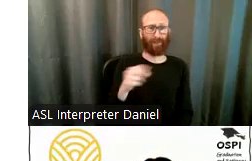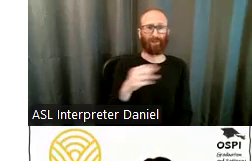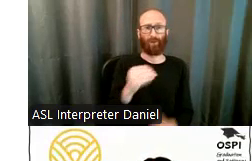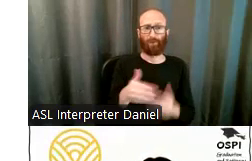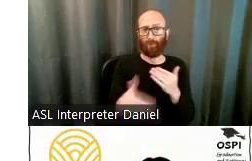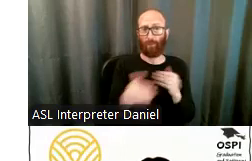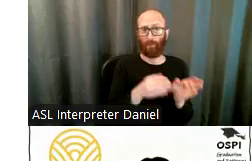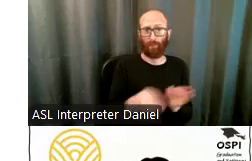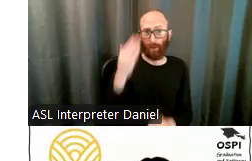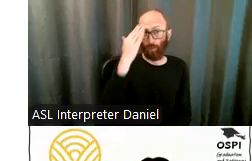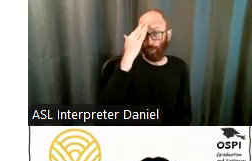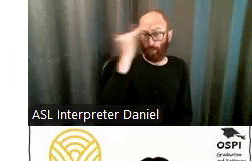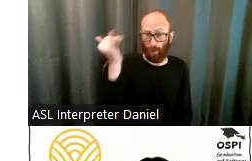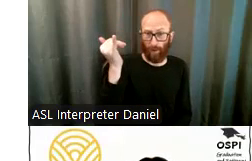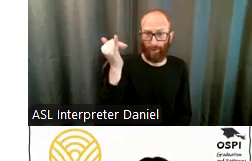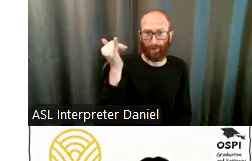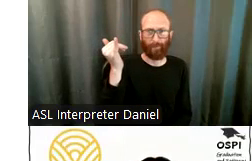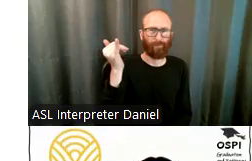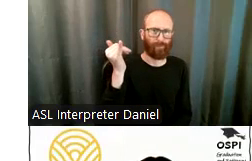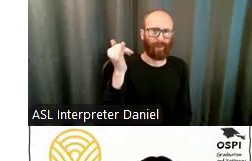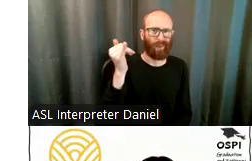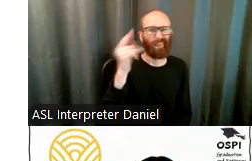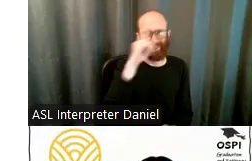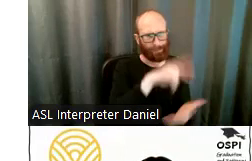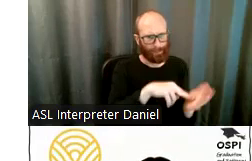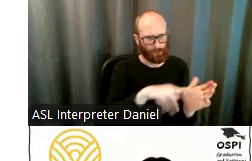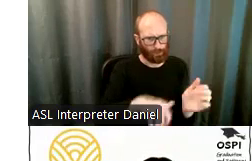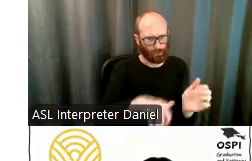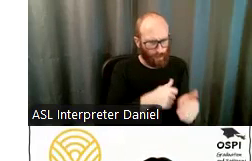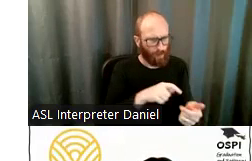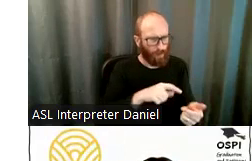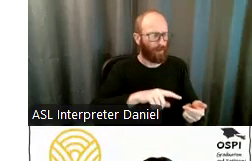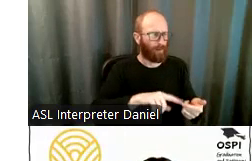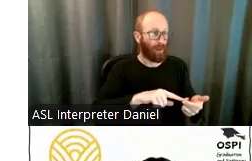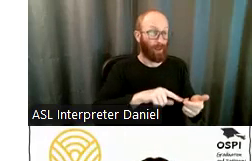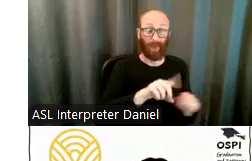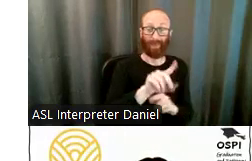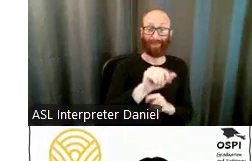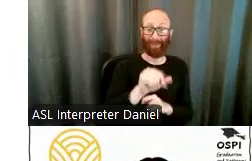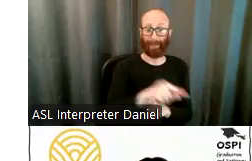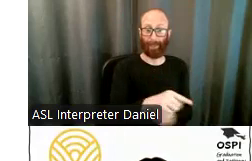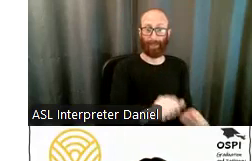the essence of its intentions and the data it can provide us as Educators to